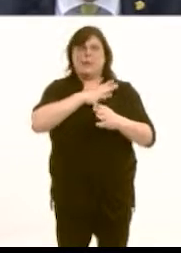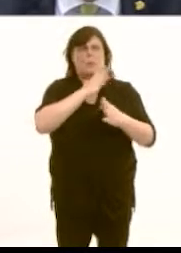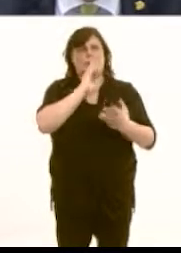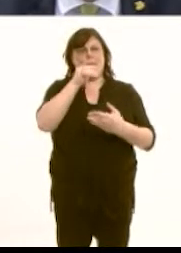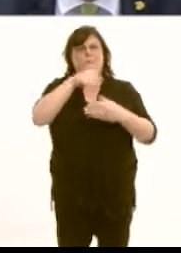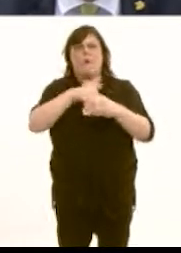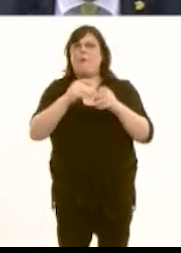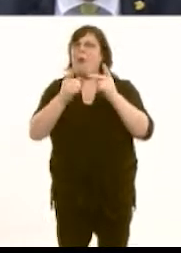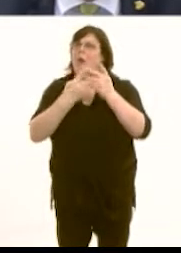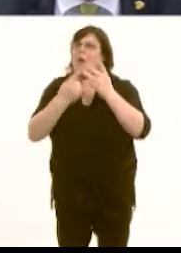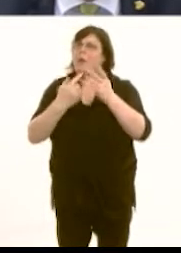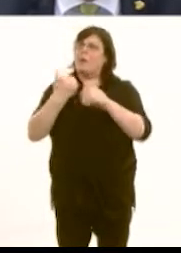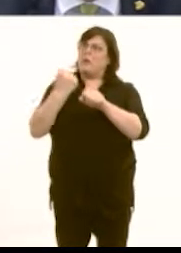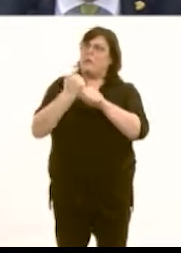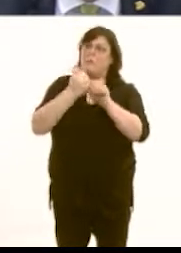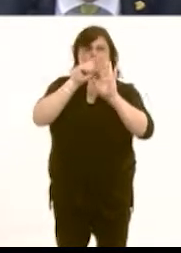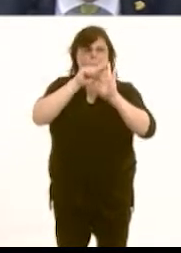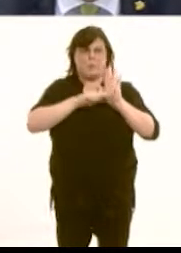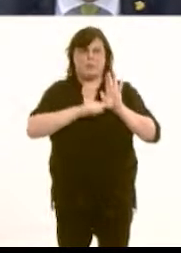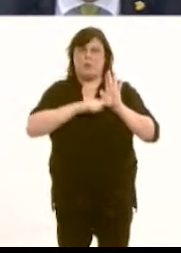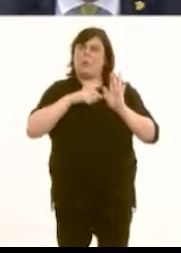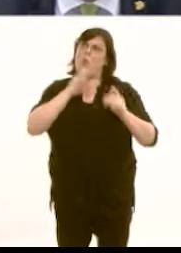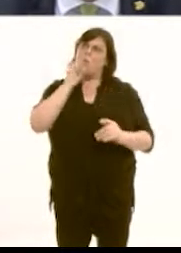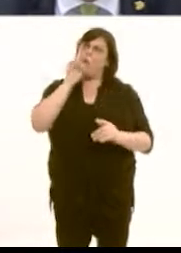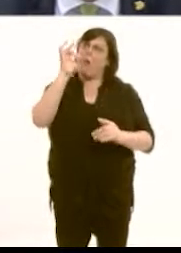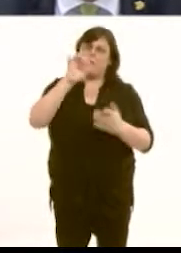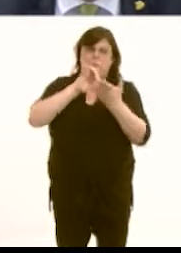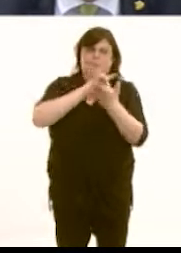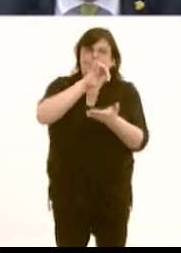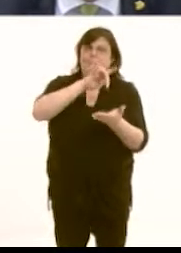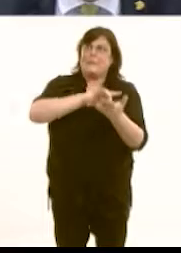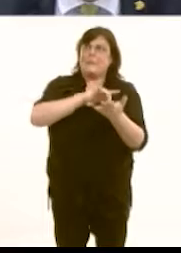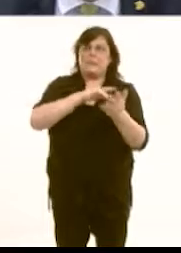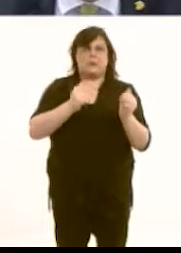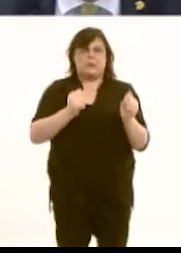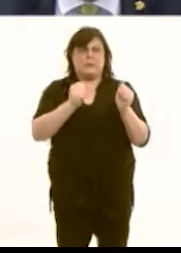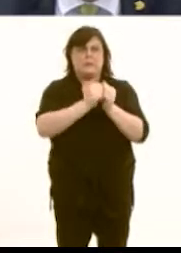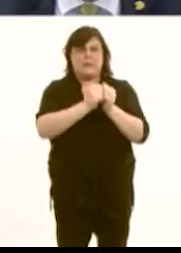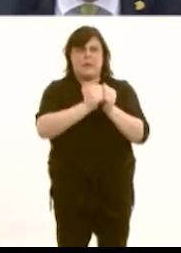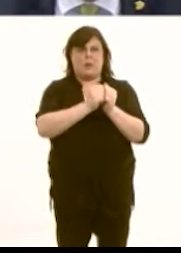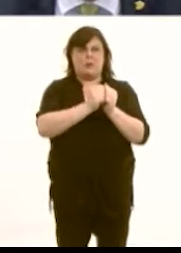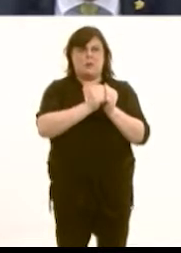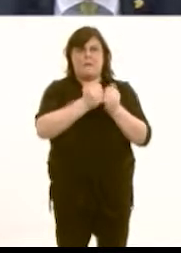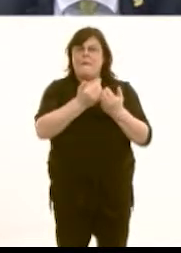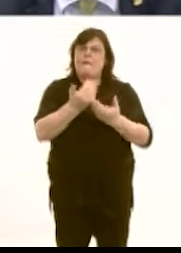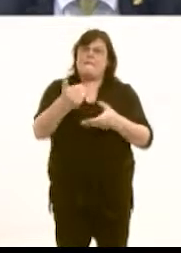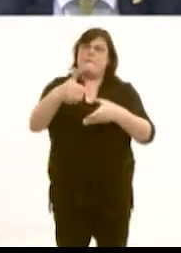Can you say to what extent the city deal fits into other Government priorities for the Swansea